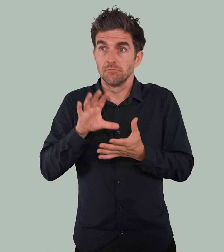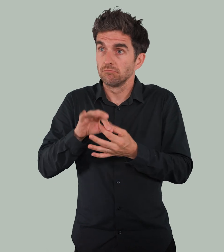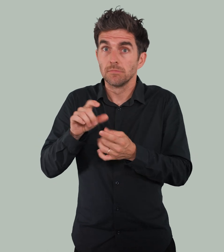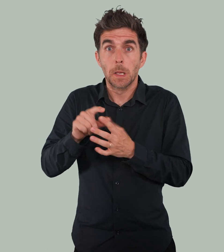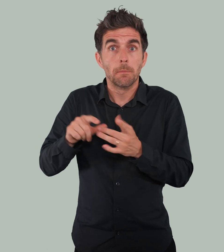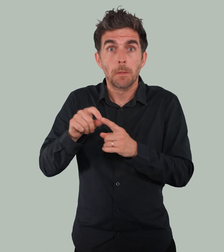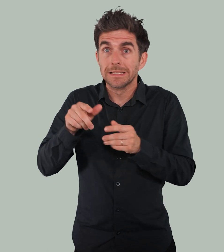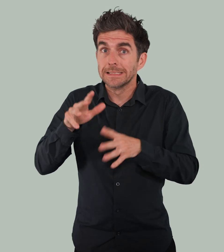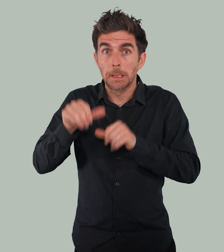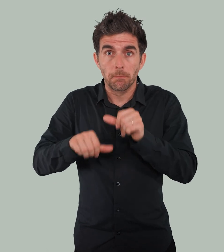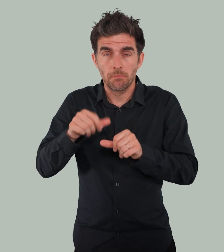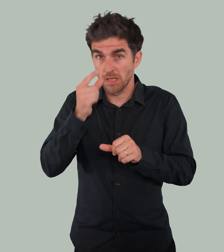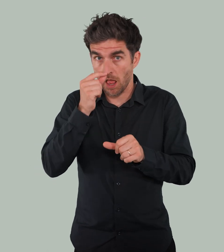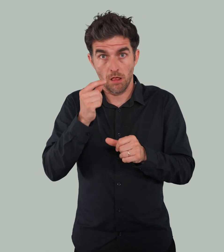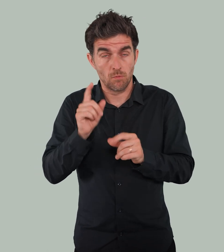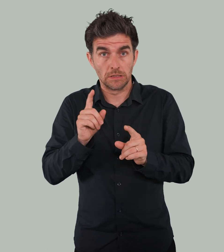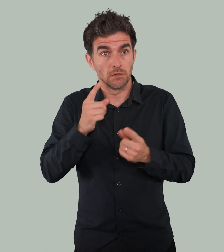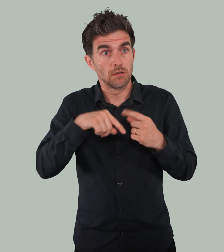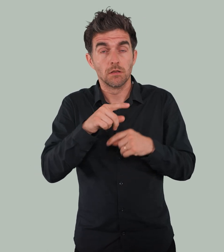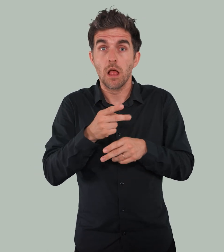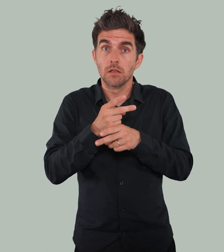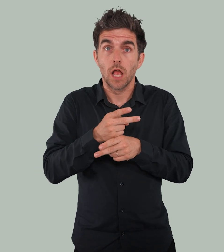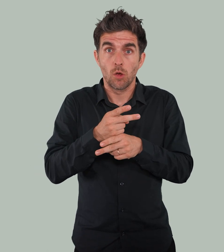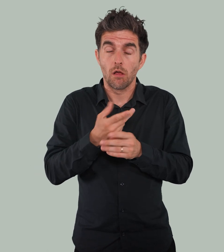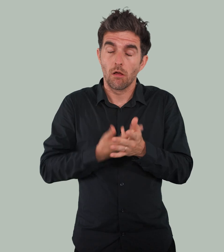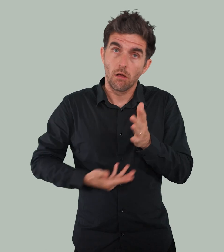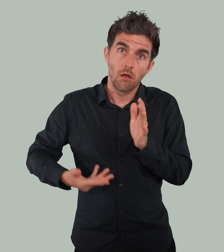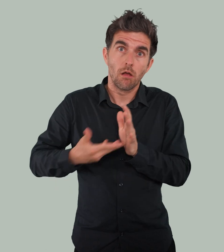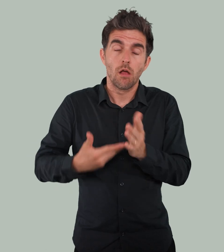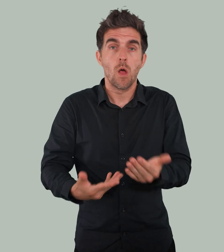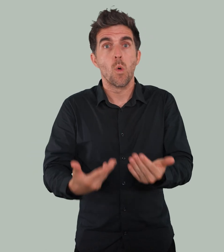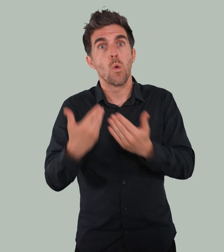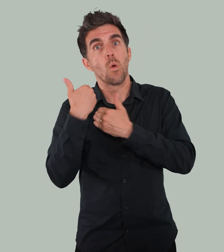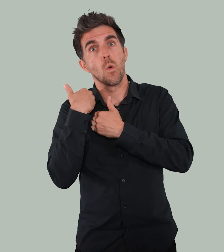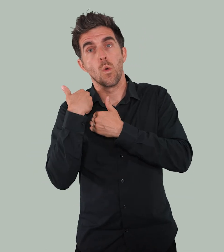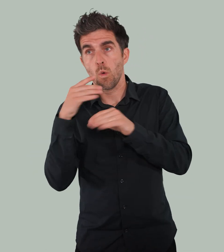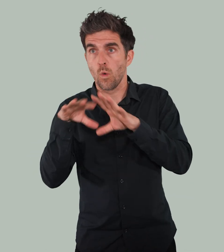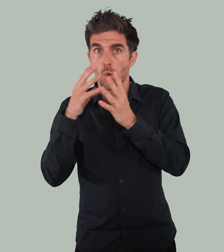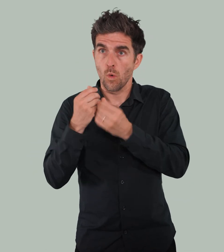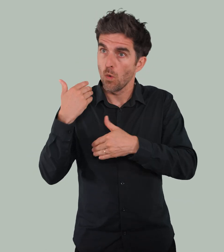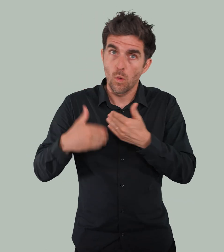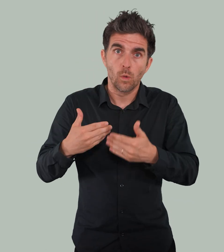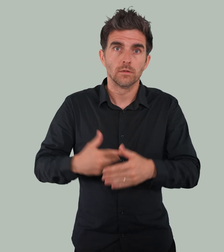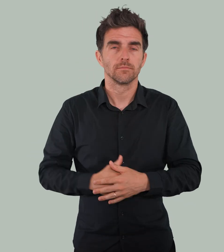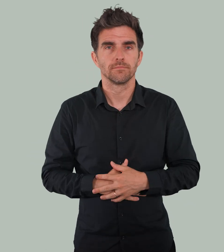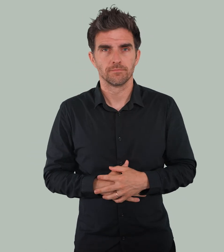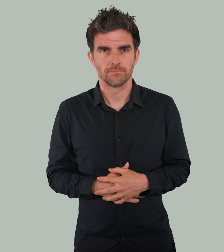the PIP system and can contribute to the overall burden experienced by carers.